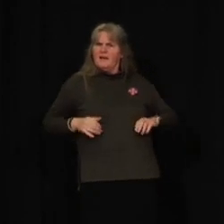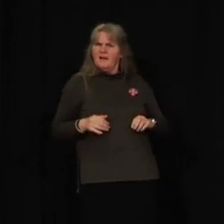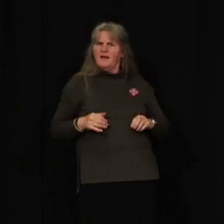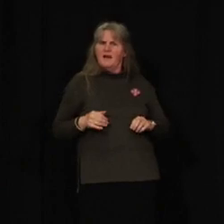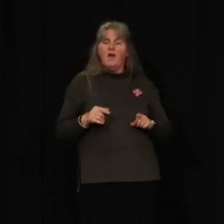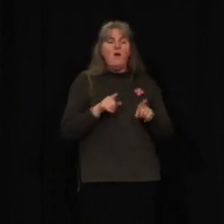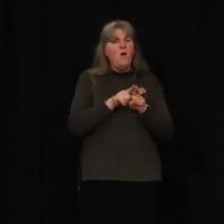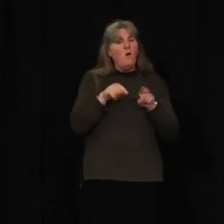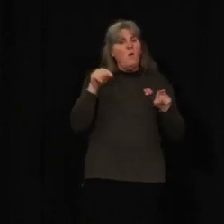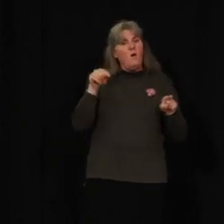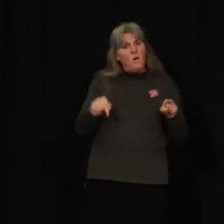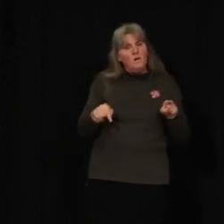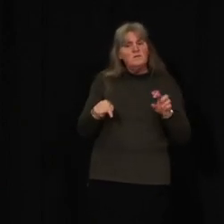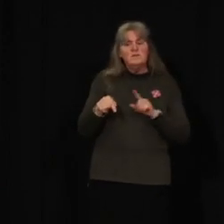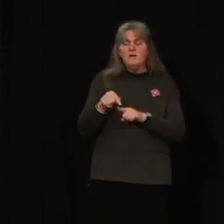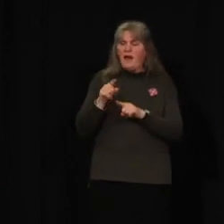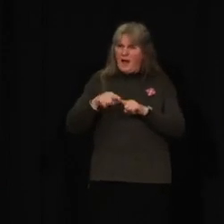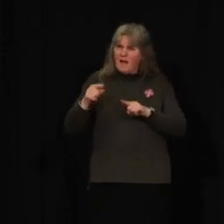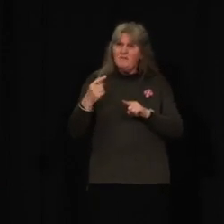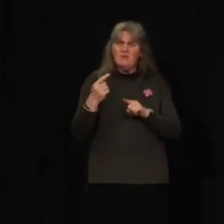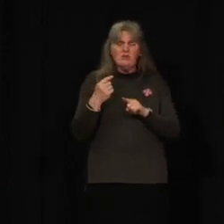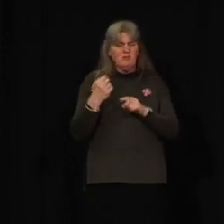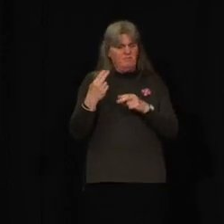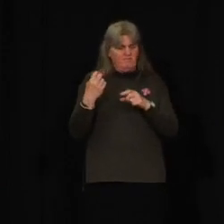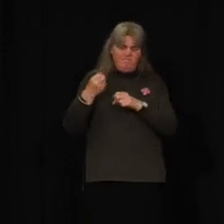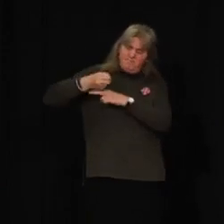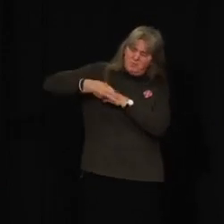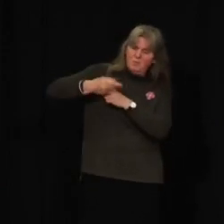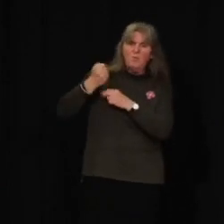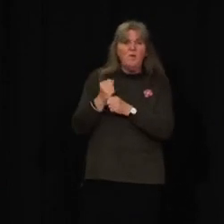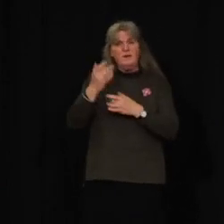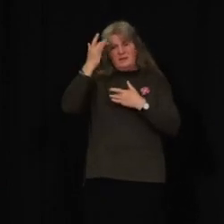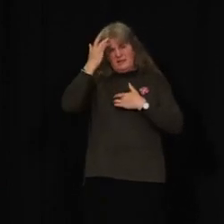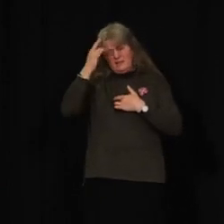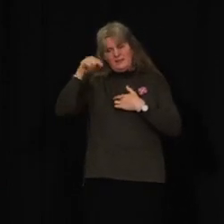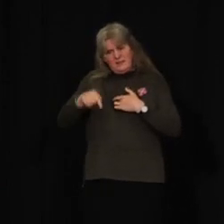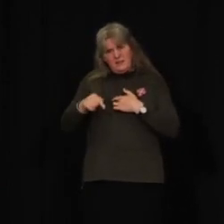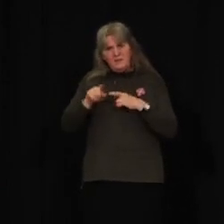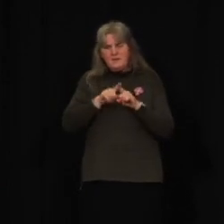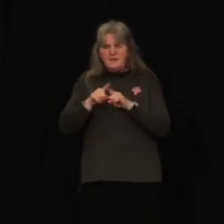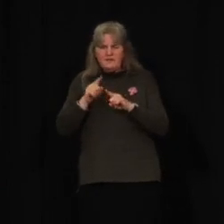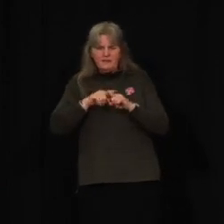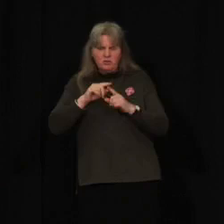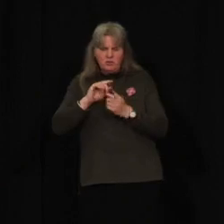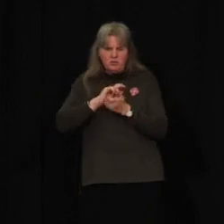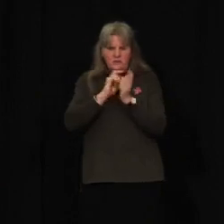us an opportunity not only to fight a single disease, but to change the trajectory of global